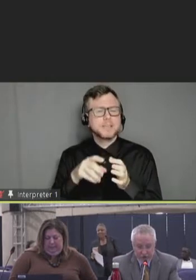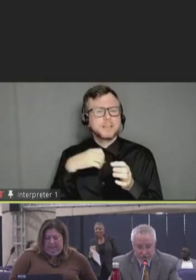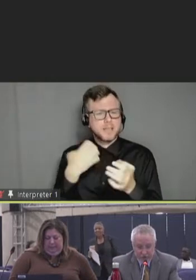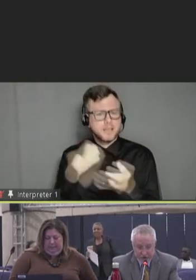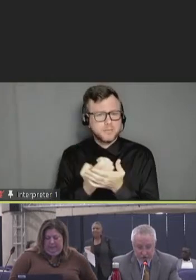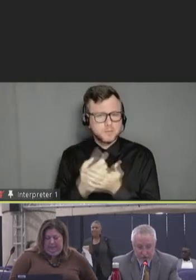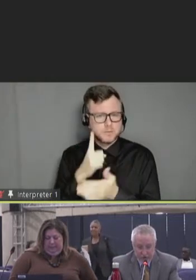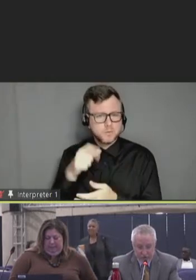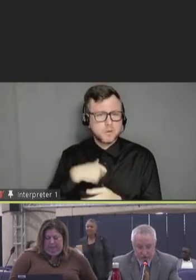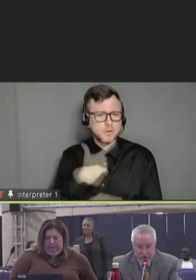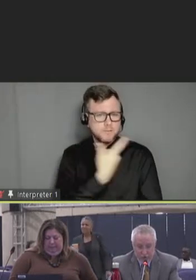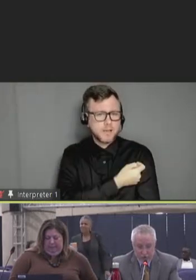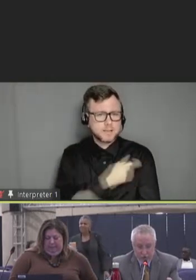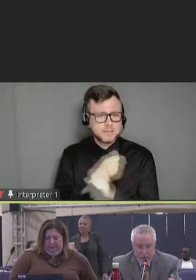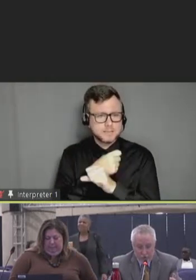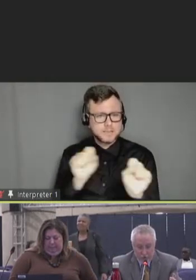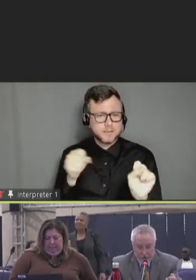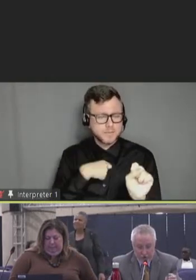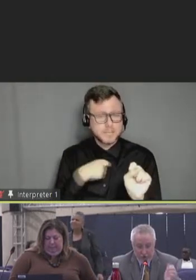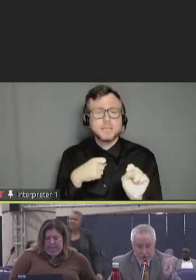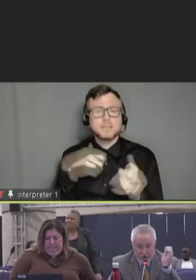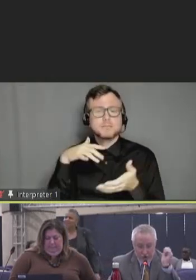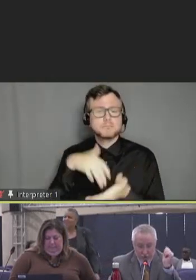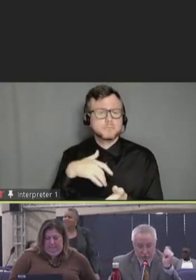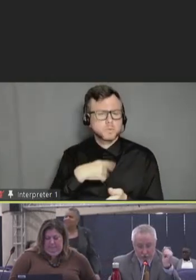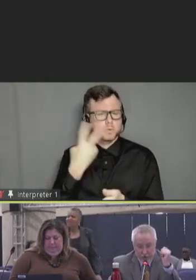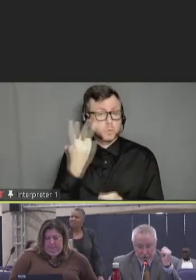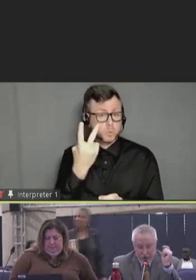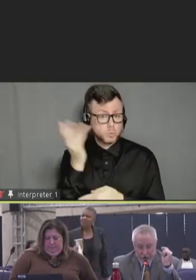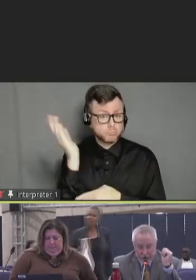Studies. We have two presenters for this panel.